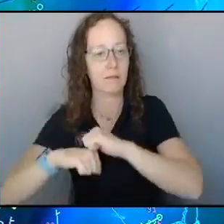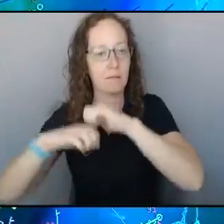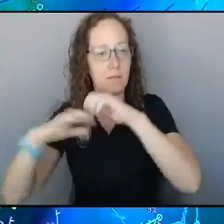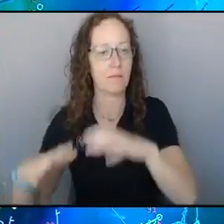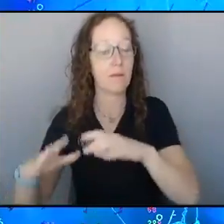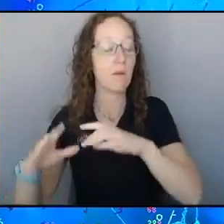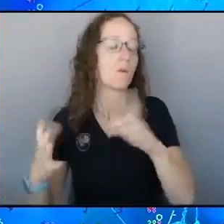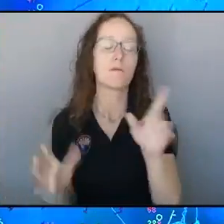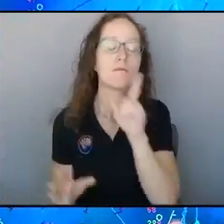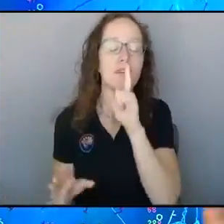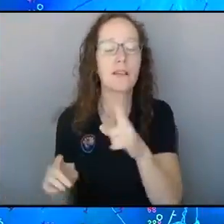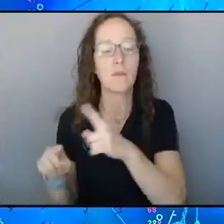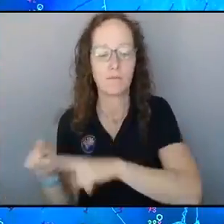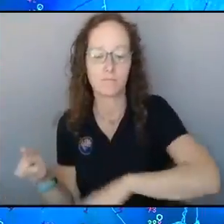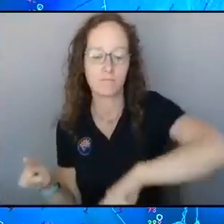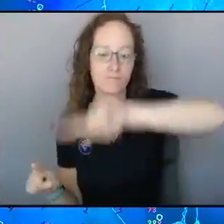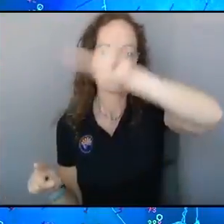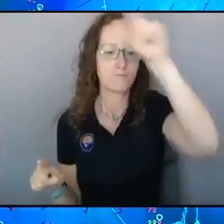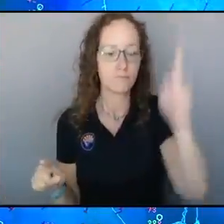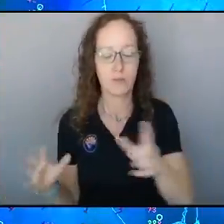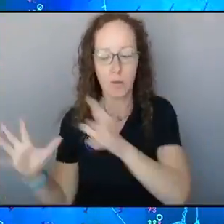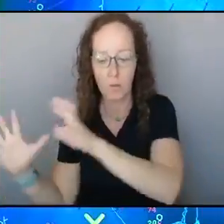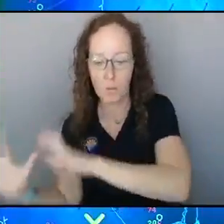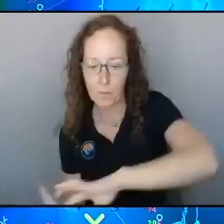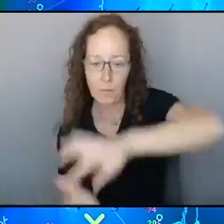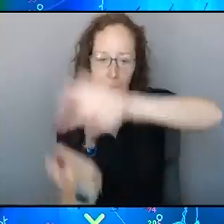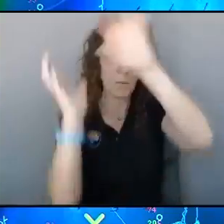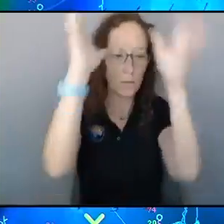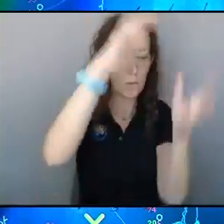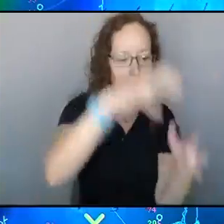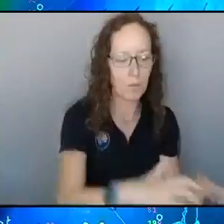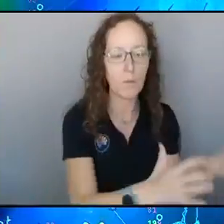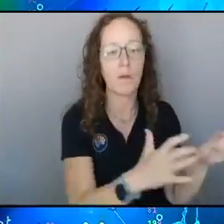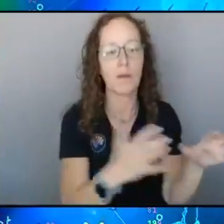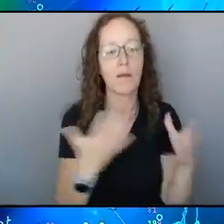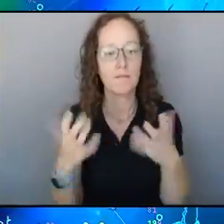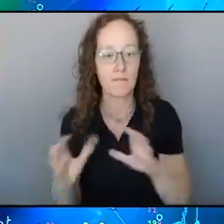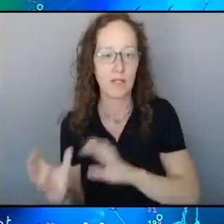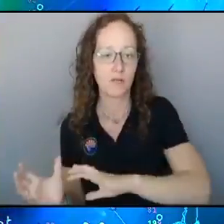of that has gone on and it's starting to push into the Great